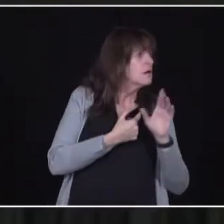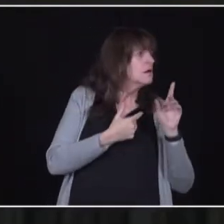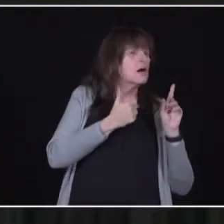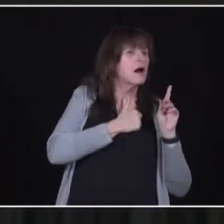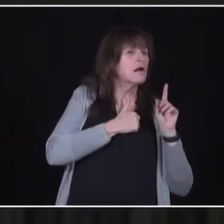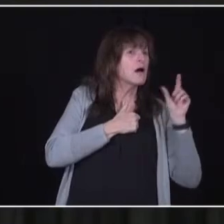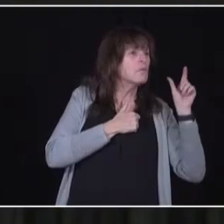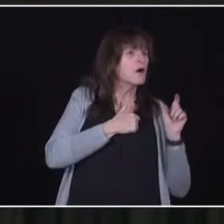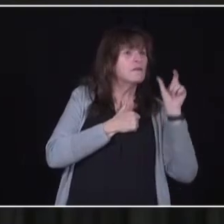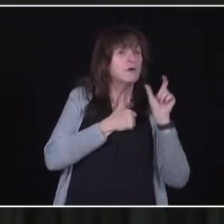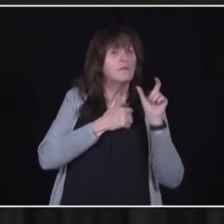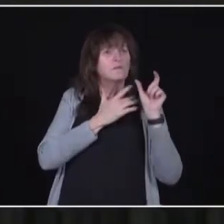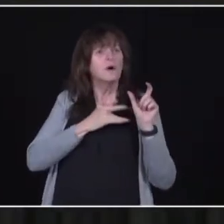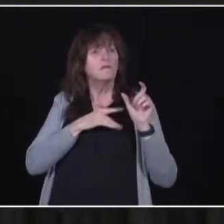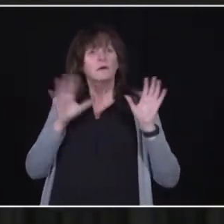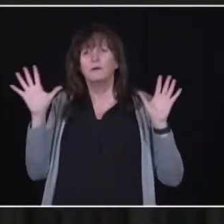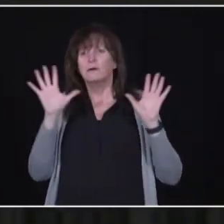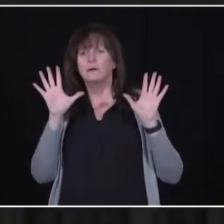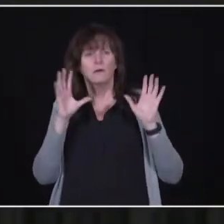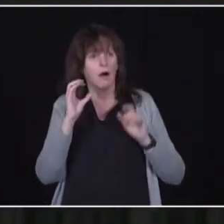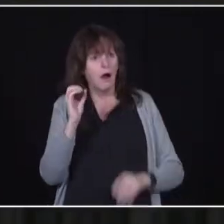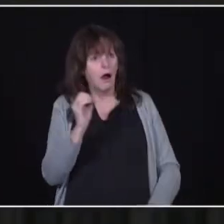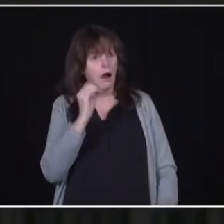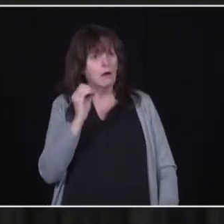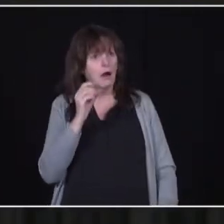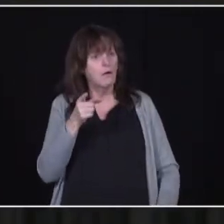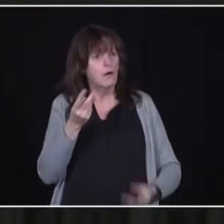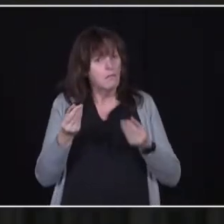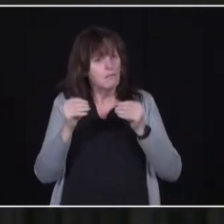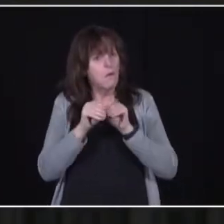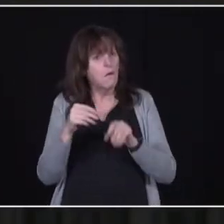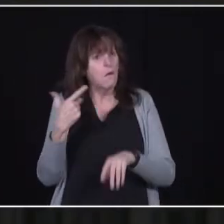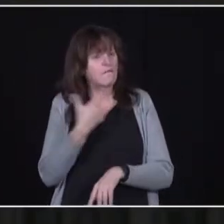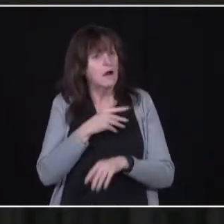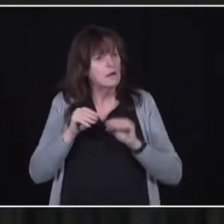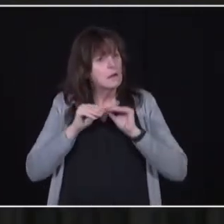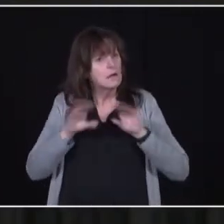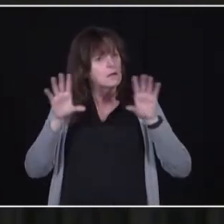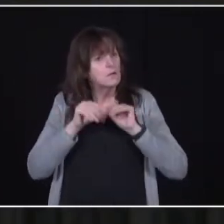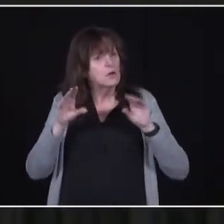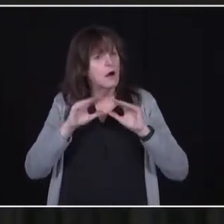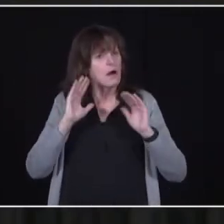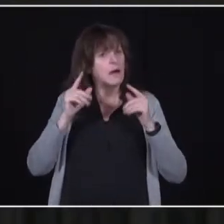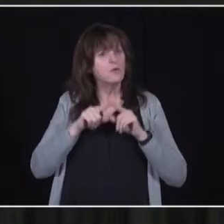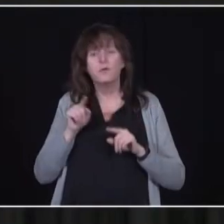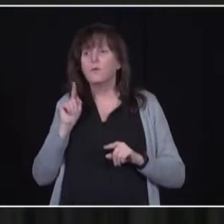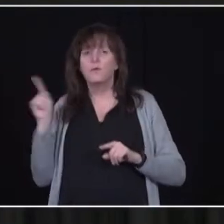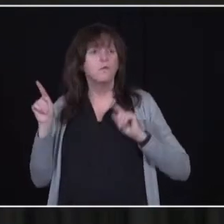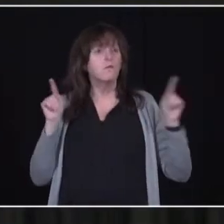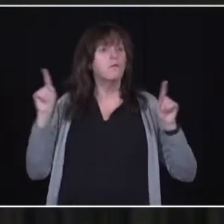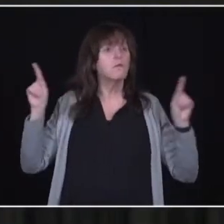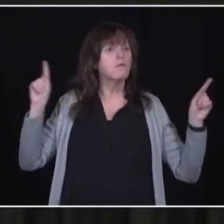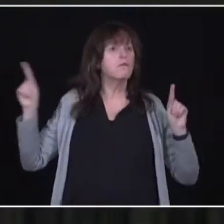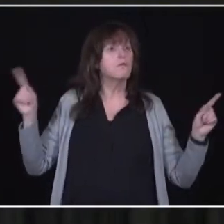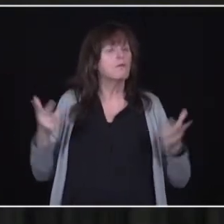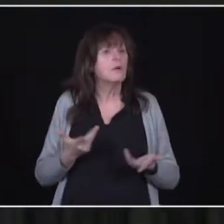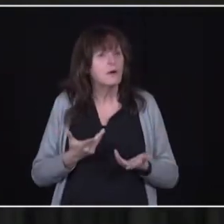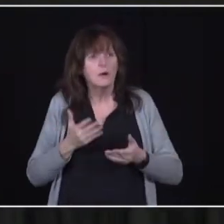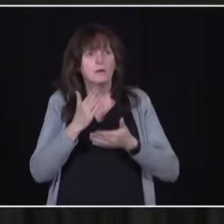is giving more vaccines than anyone. We have more people in Ontario core fully vaccinated and who have received both shots